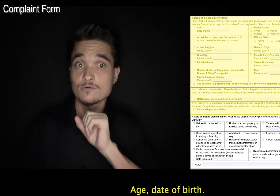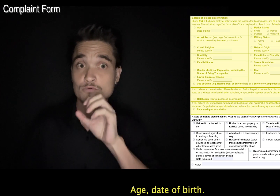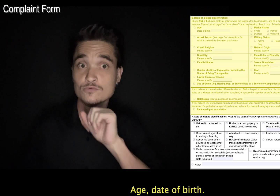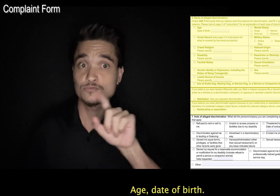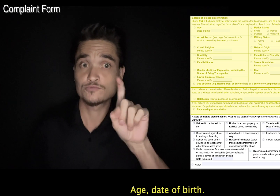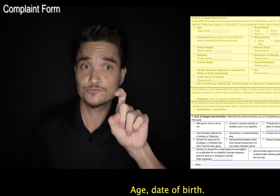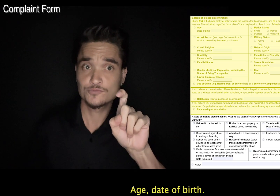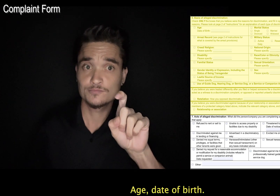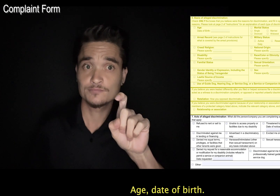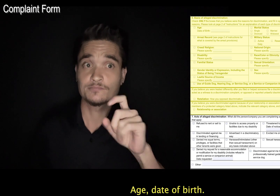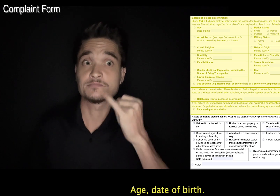Age, date of birth.